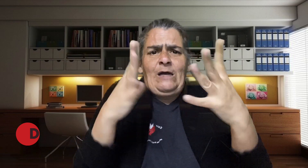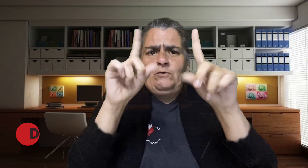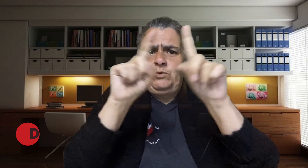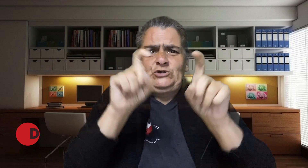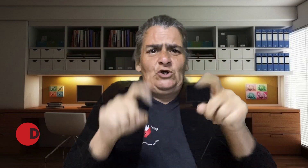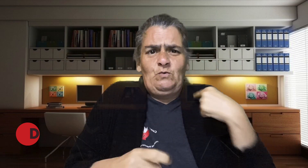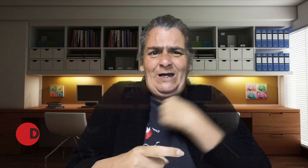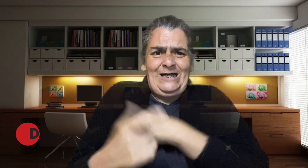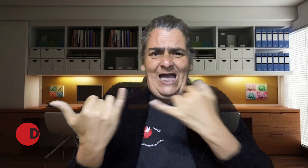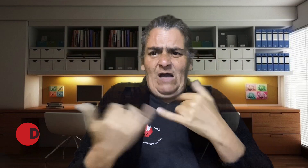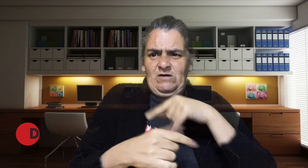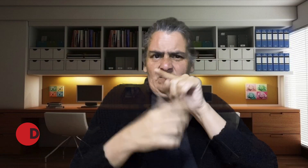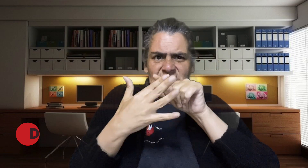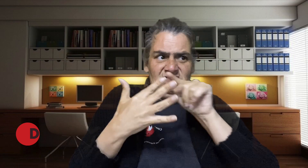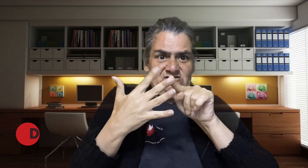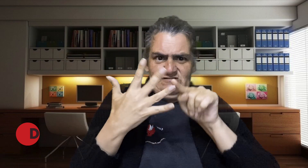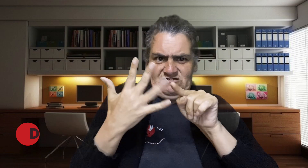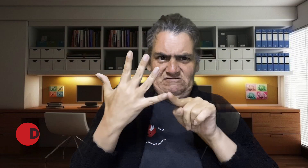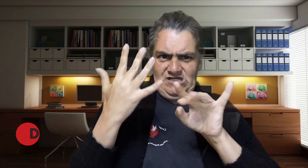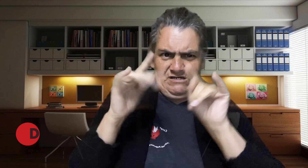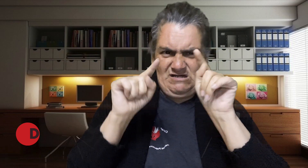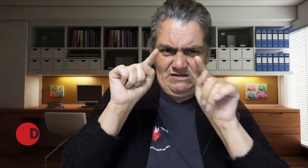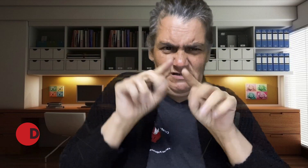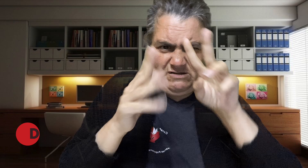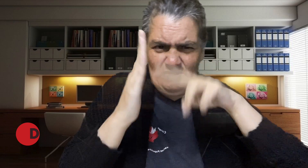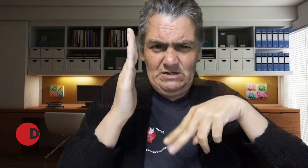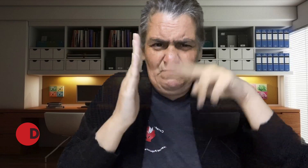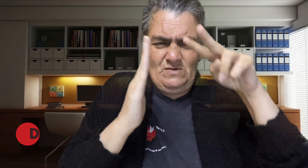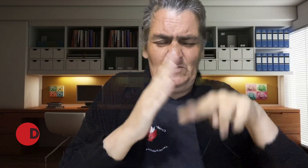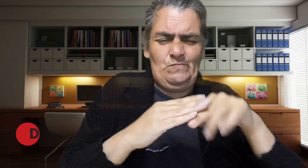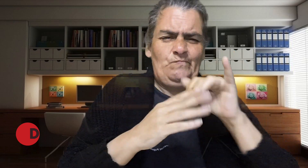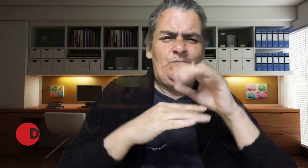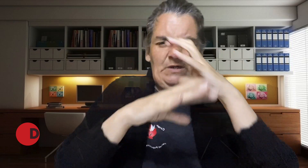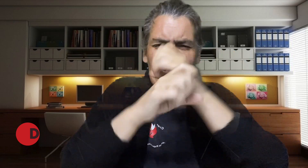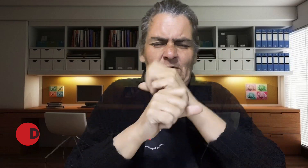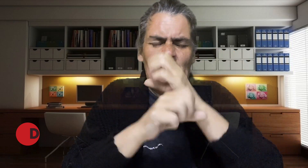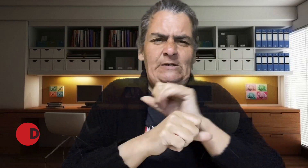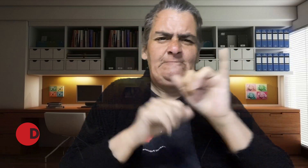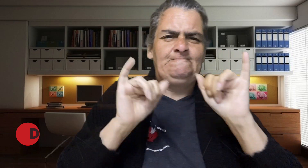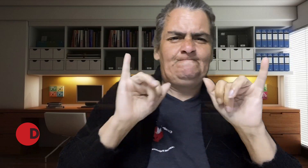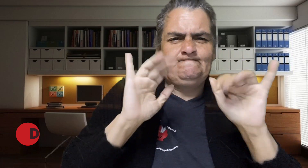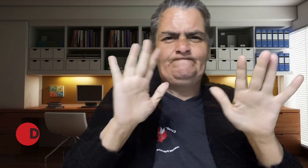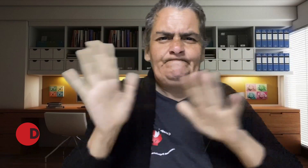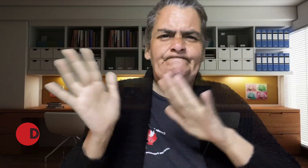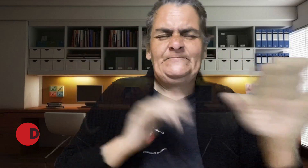they must be on disability or live small under $20,000. That information has been shared but there are still so many more questions.